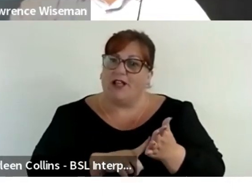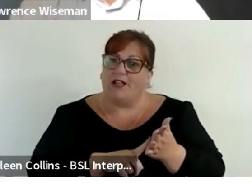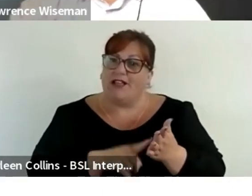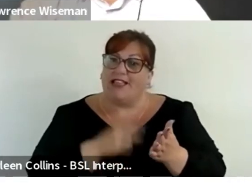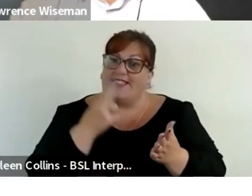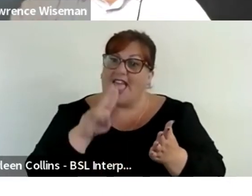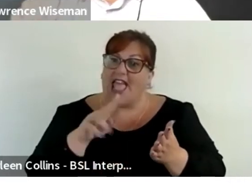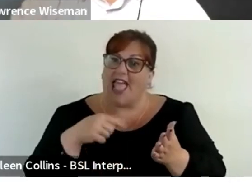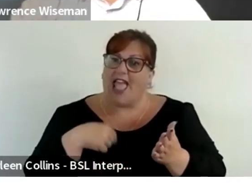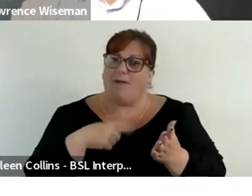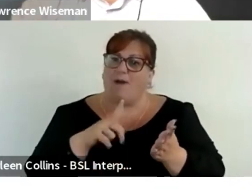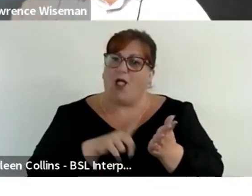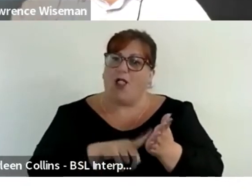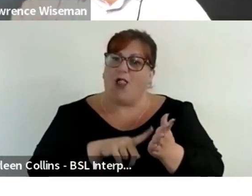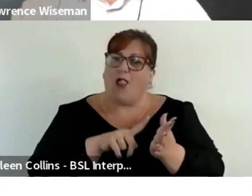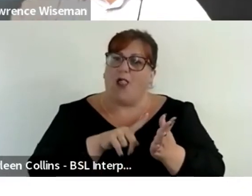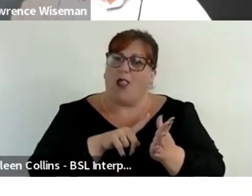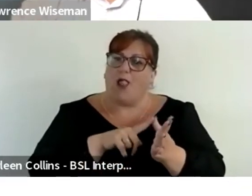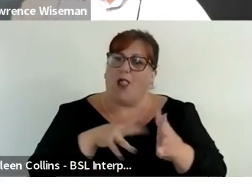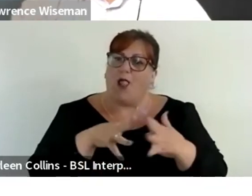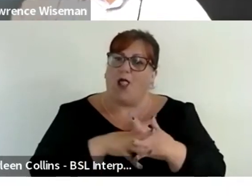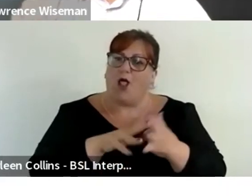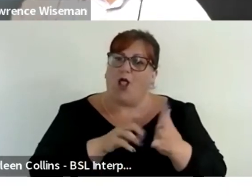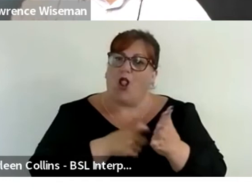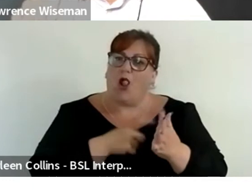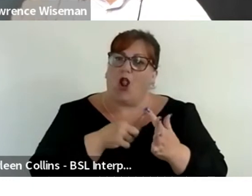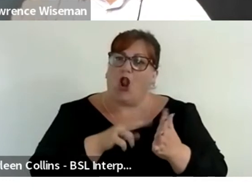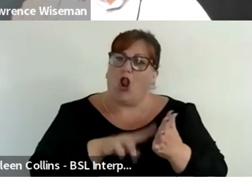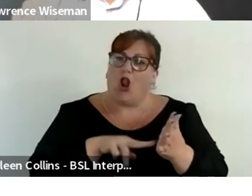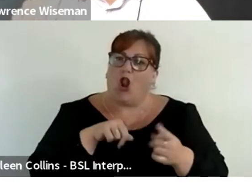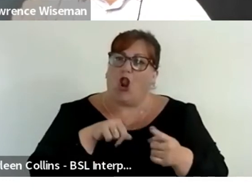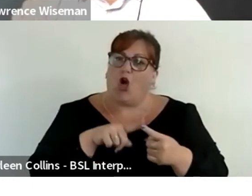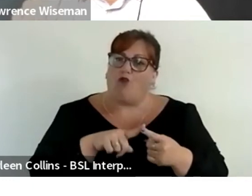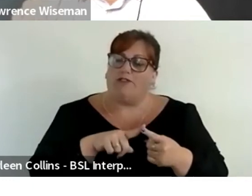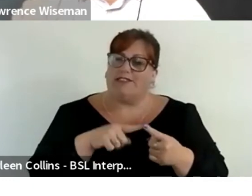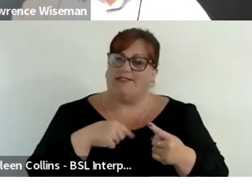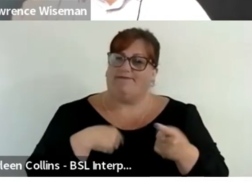I'm Lawrence, I'm a director in our Deals and Financial Crime Business.